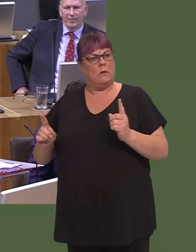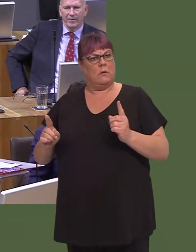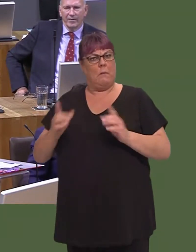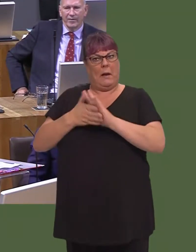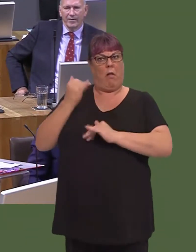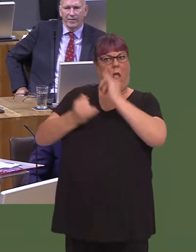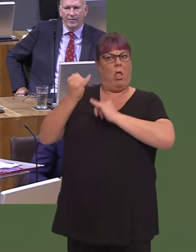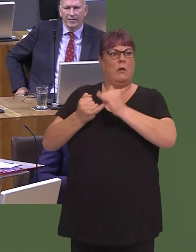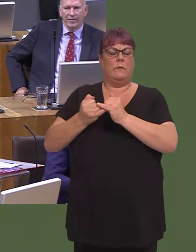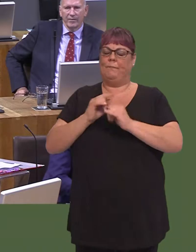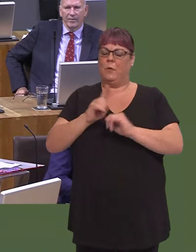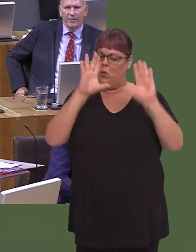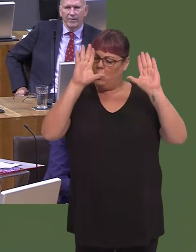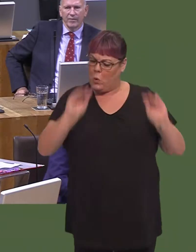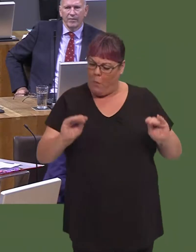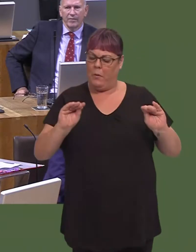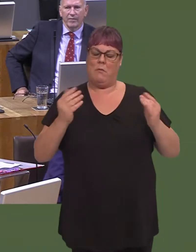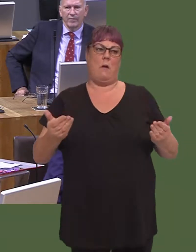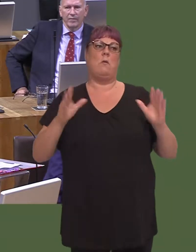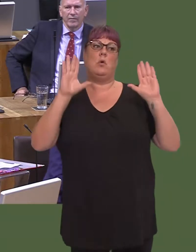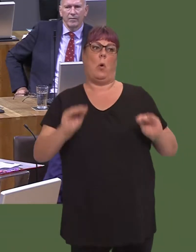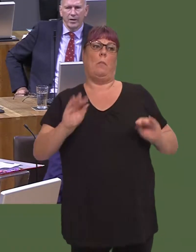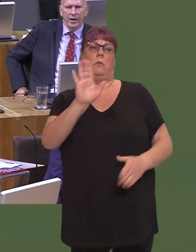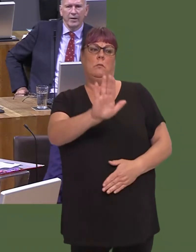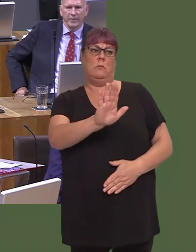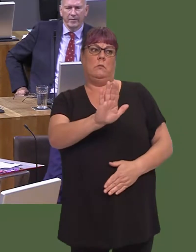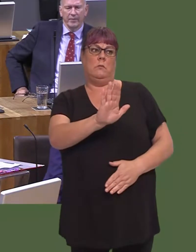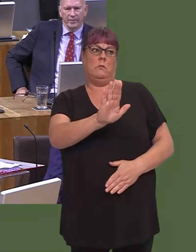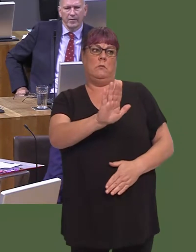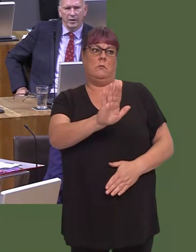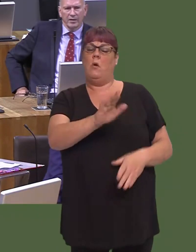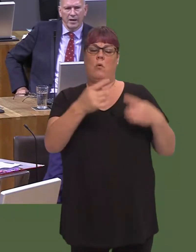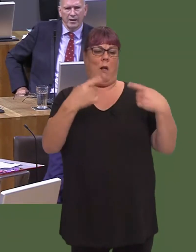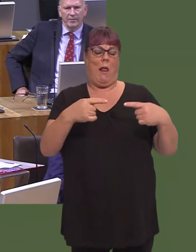to have things written down. That's been explored, and rightly so, by the Public Accounts Committee.